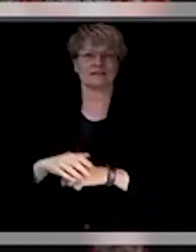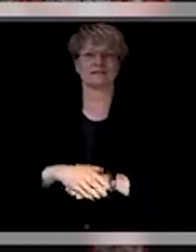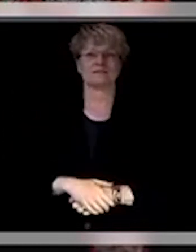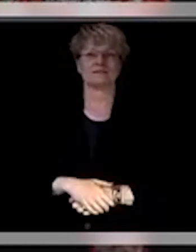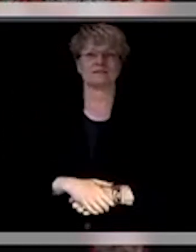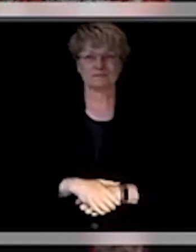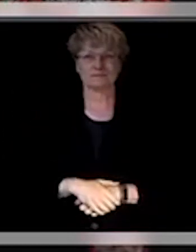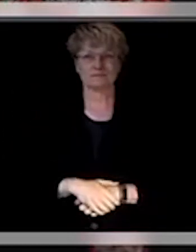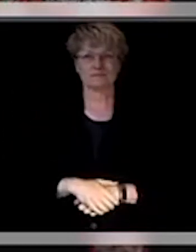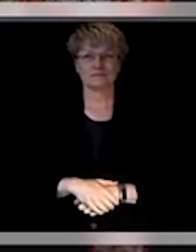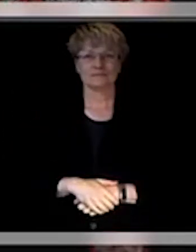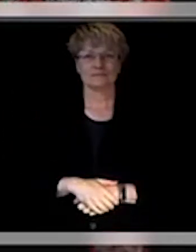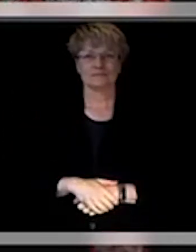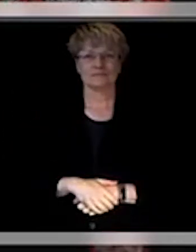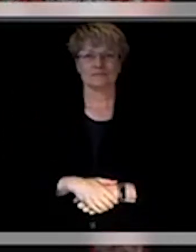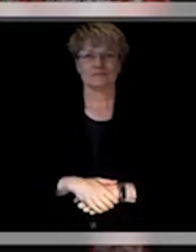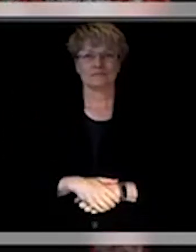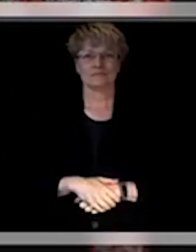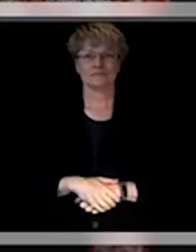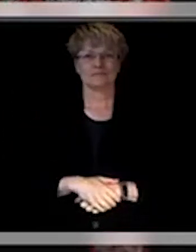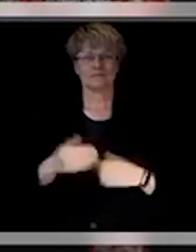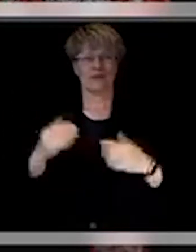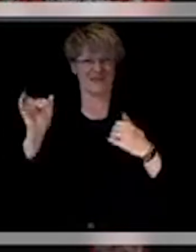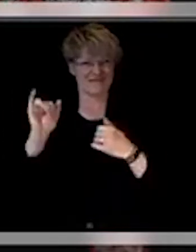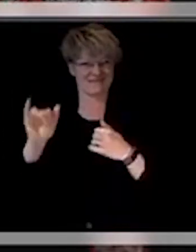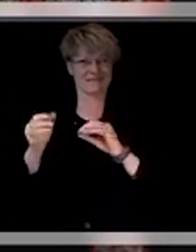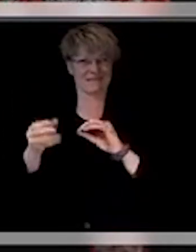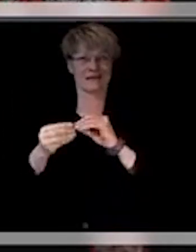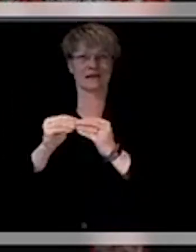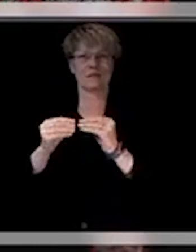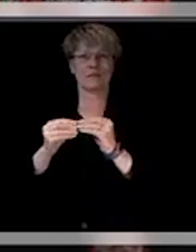number is the number of tests, not the number of people who have been tested. Some people